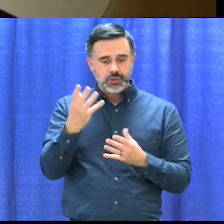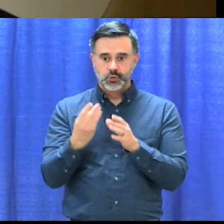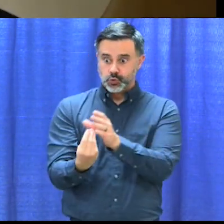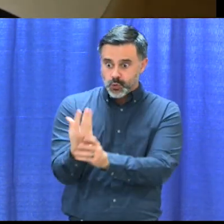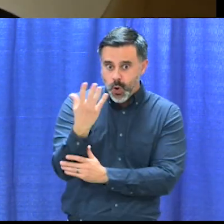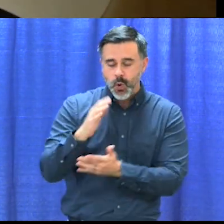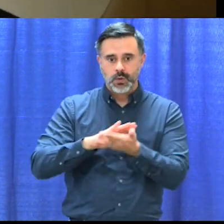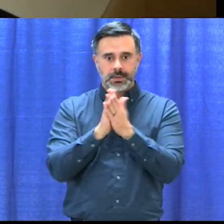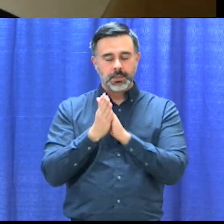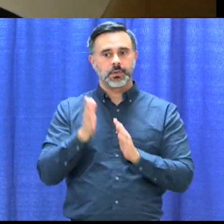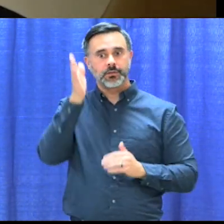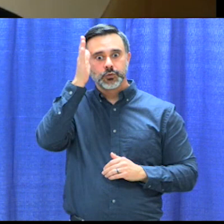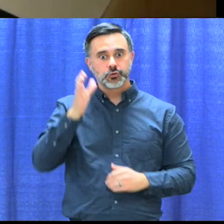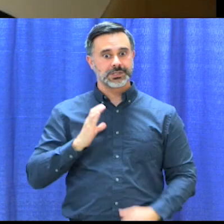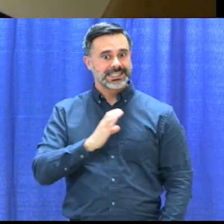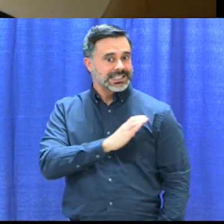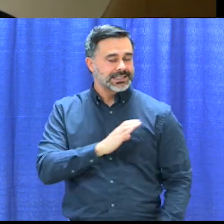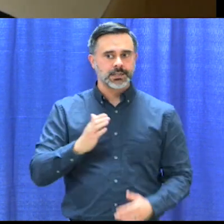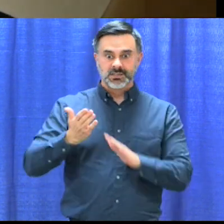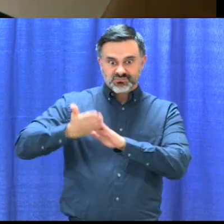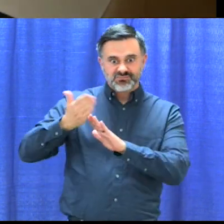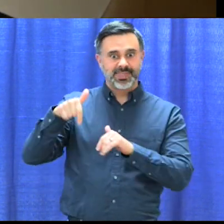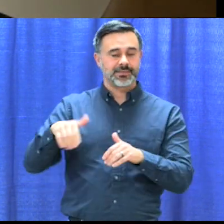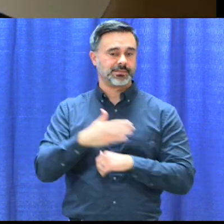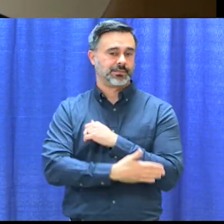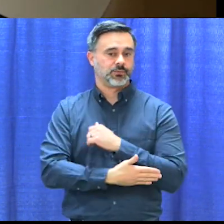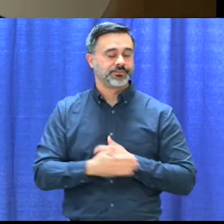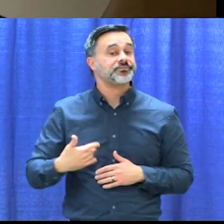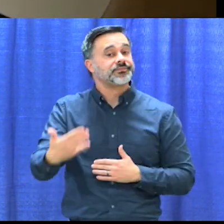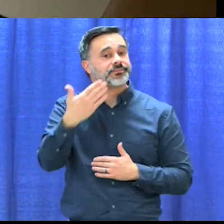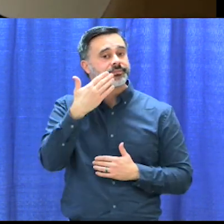citizens of our community. Thank you again for the opportunity to share with you.